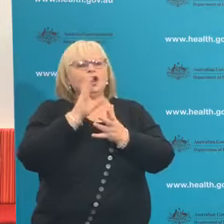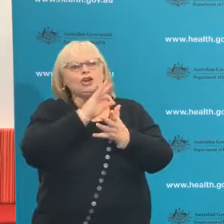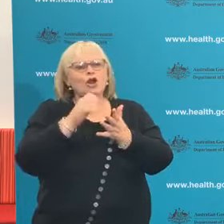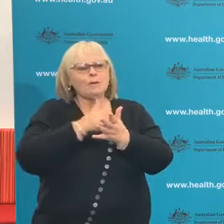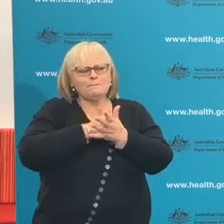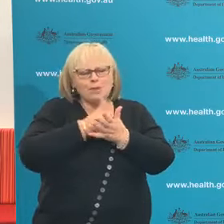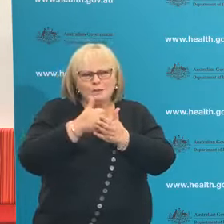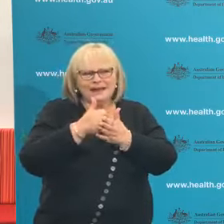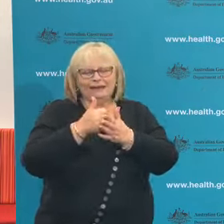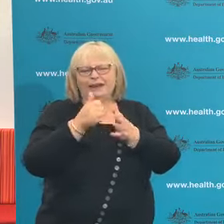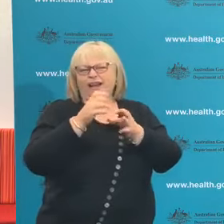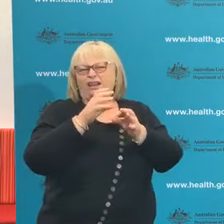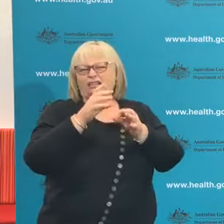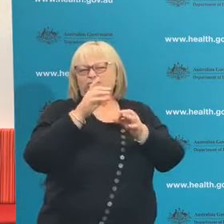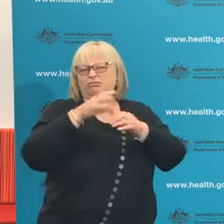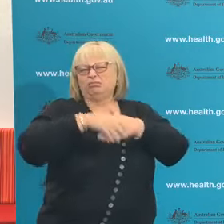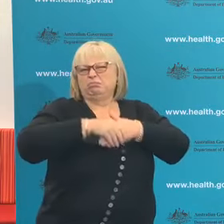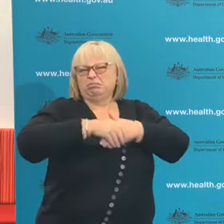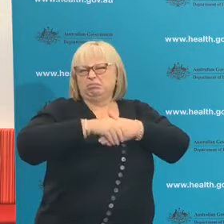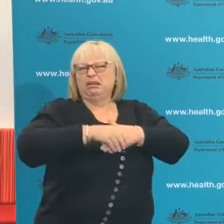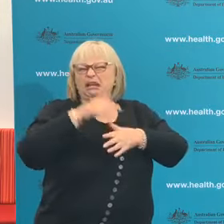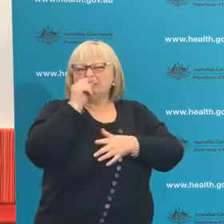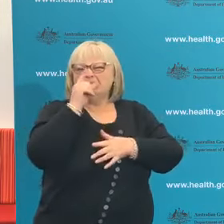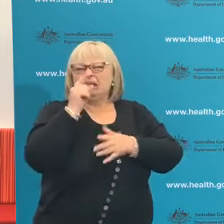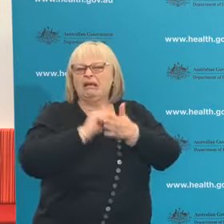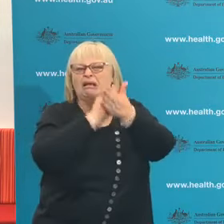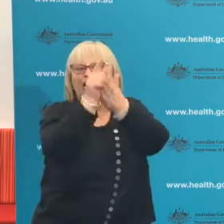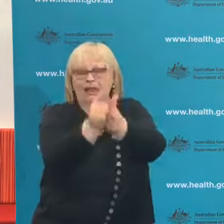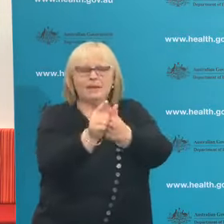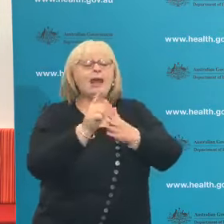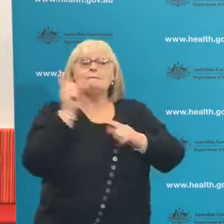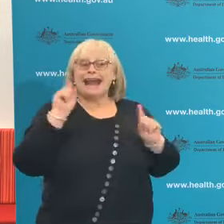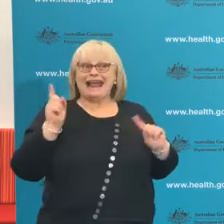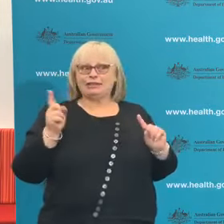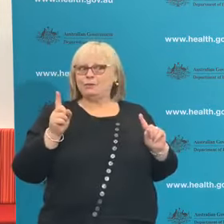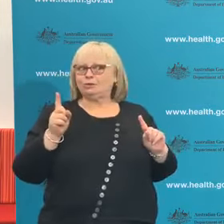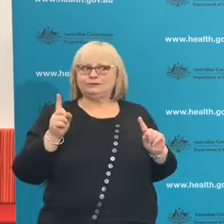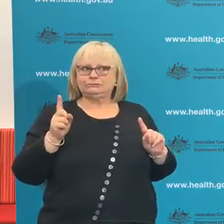shaking hands but certainly for the foreseeable future. If we're going to